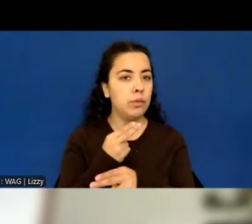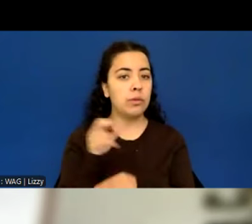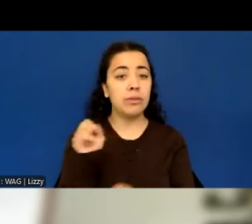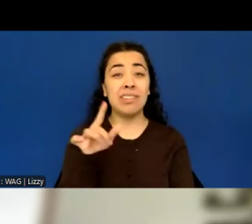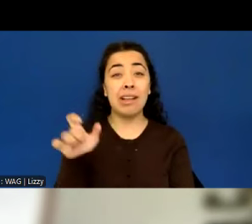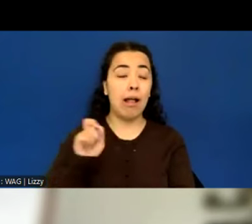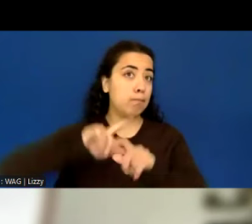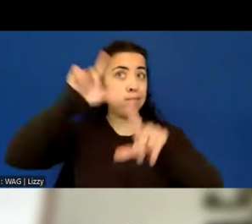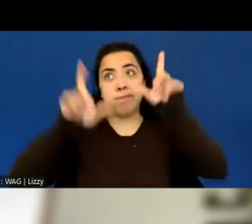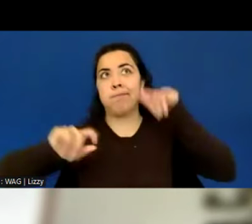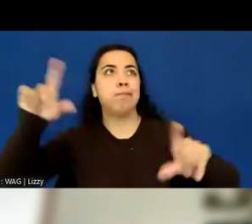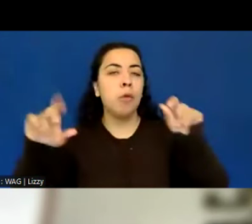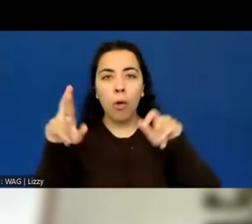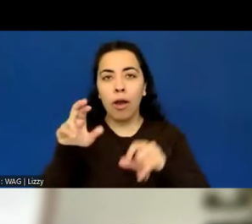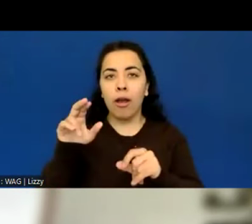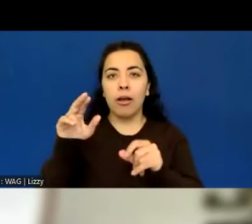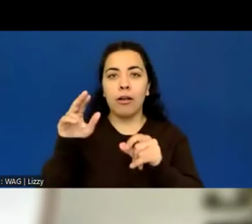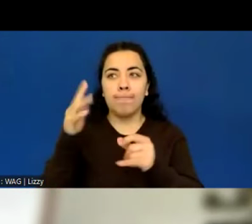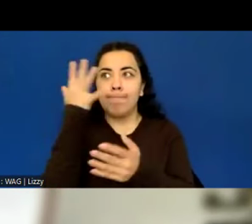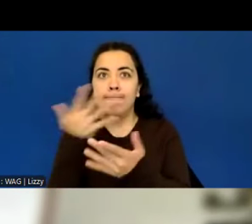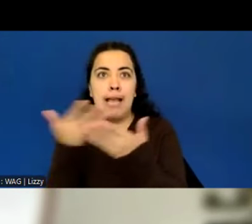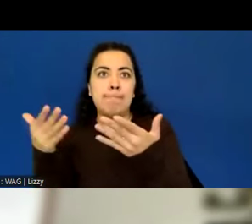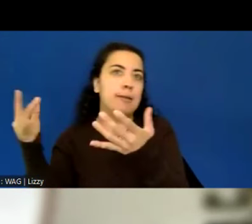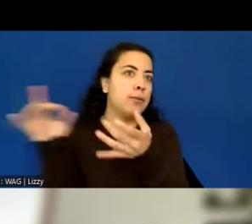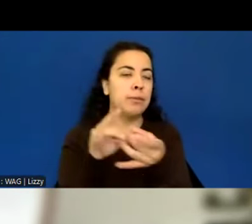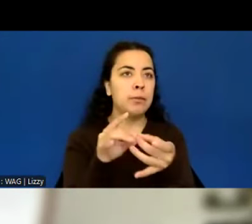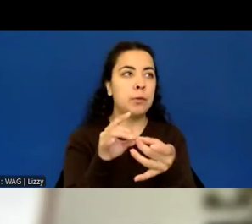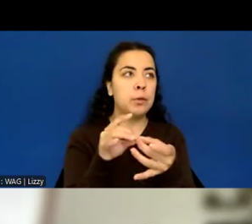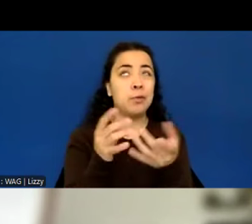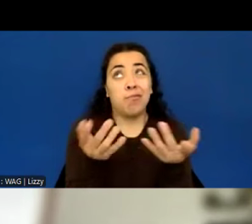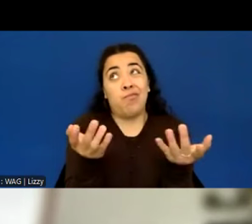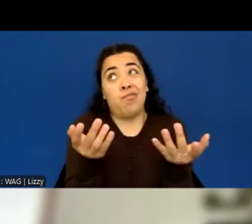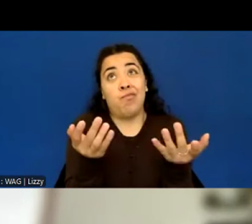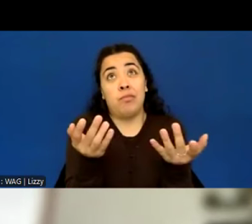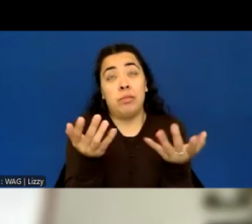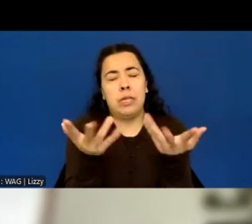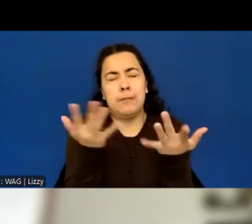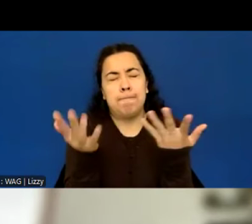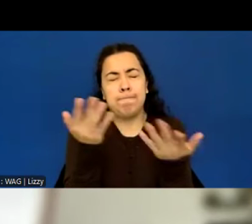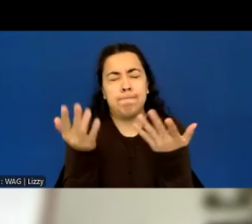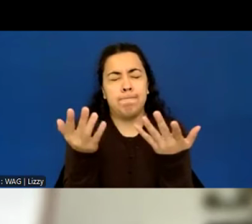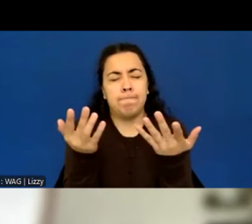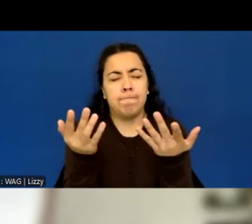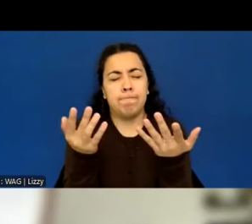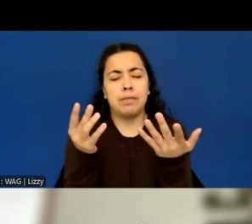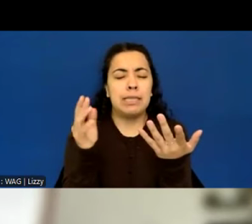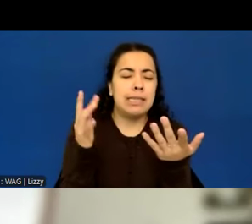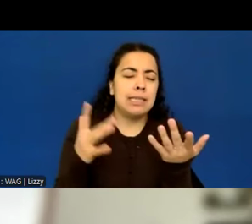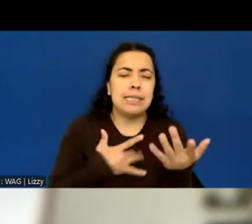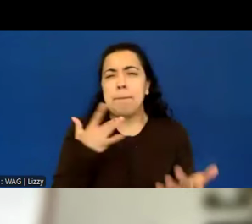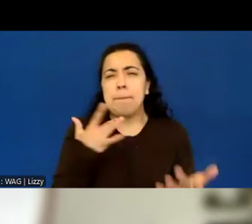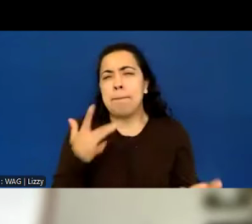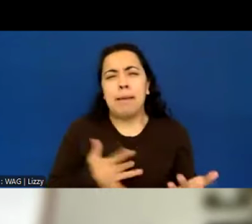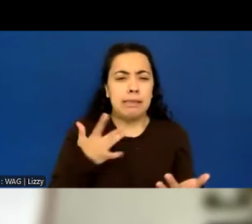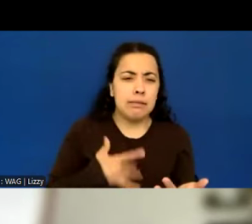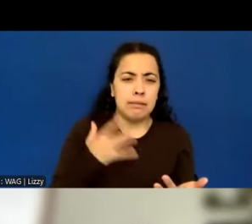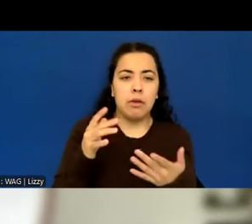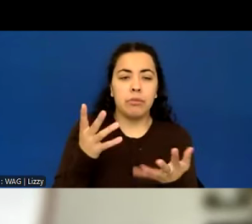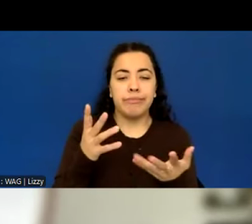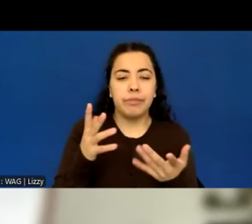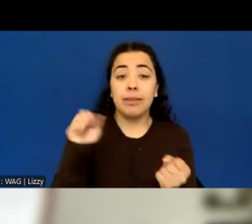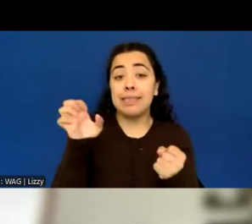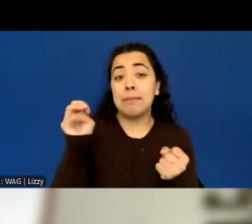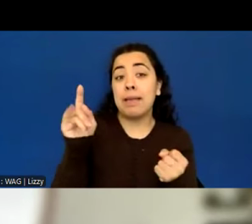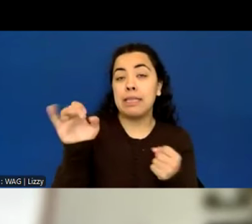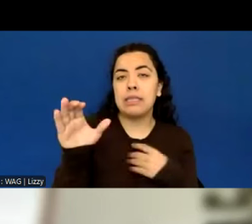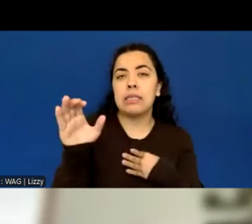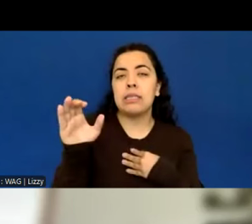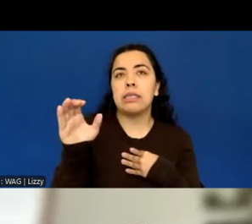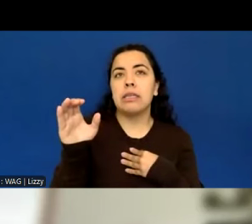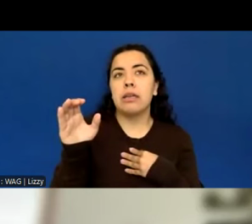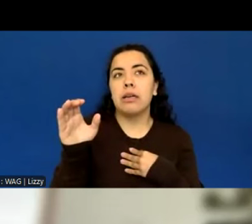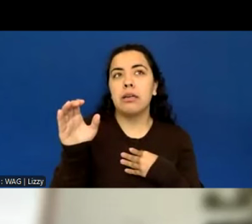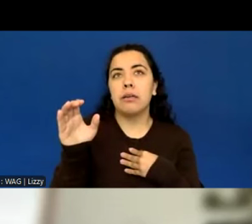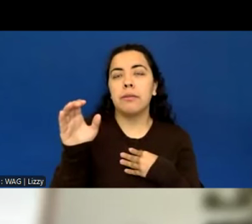or aspects related to, let's say, semantic indicators, such as a title only to convey